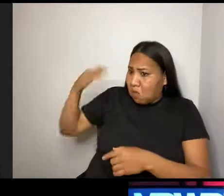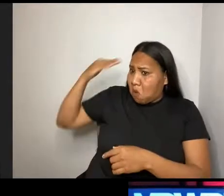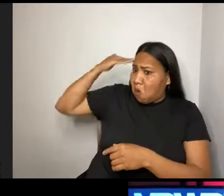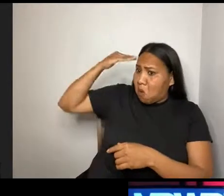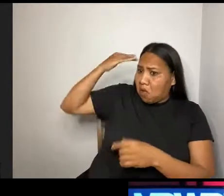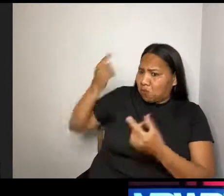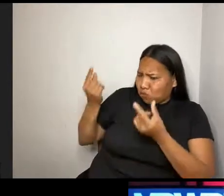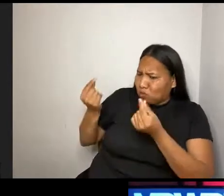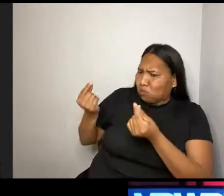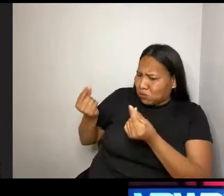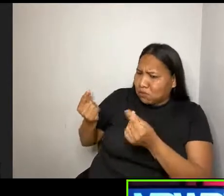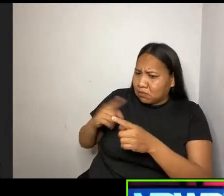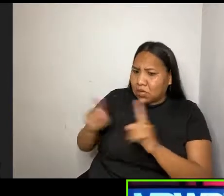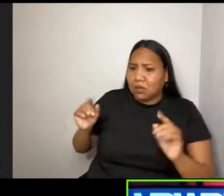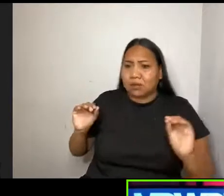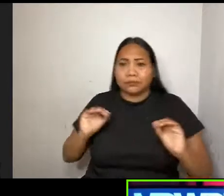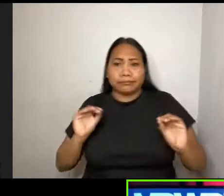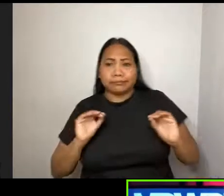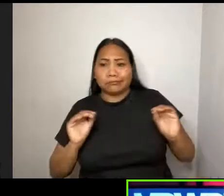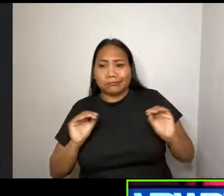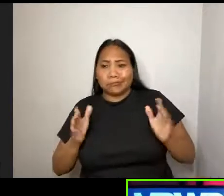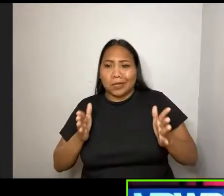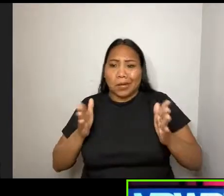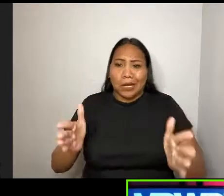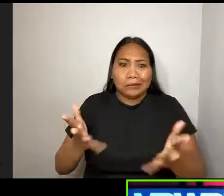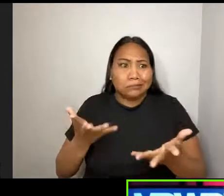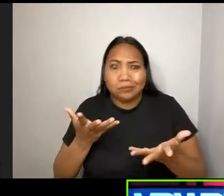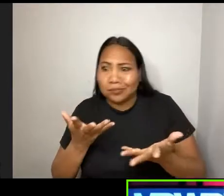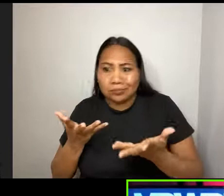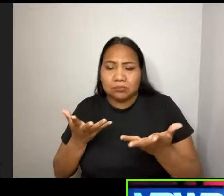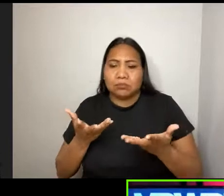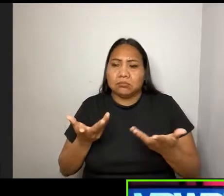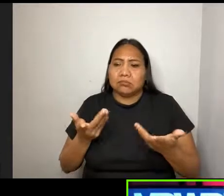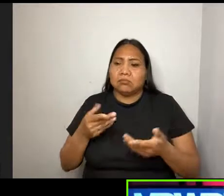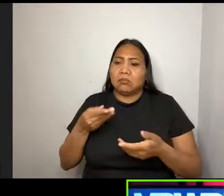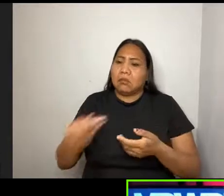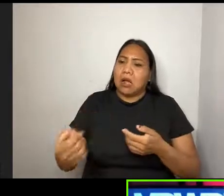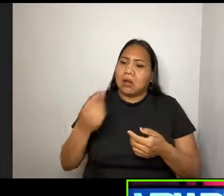They have to invest in this. It is something that has to be done. It is essential it is done.